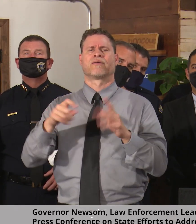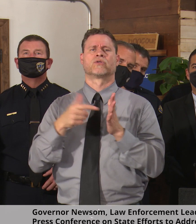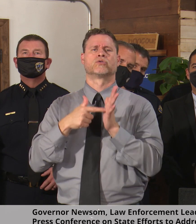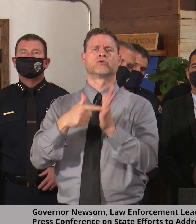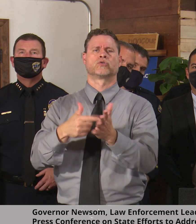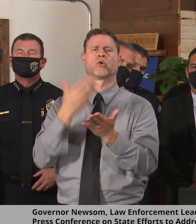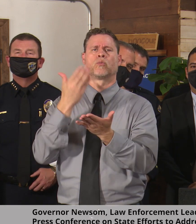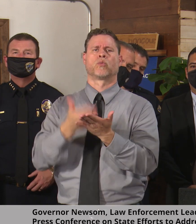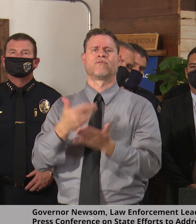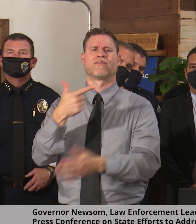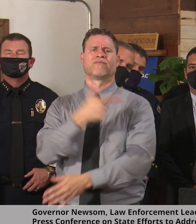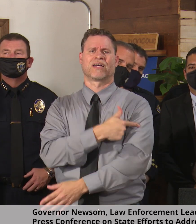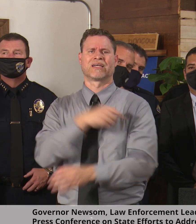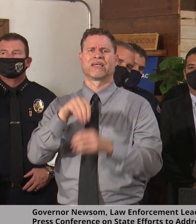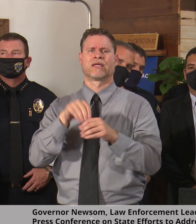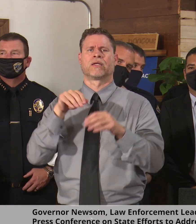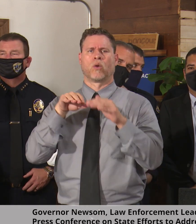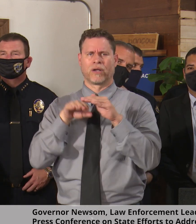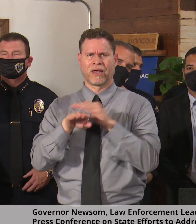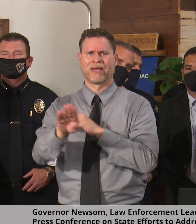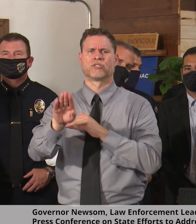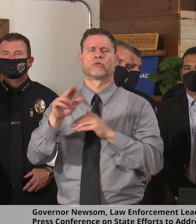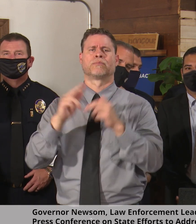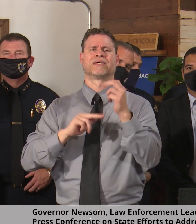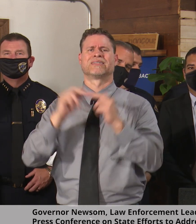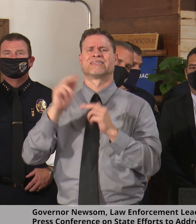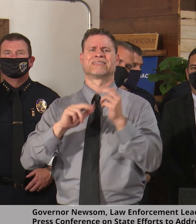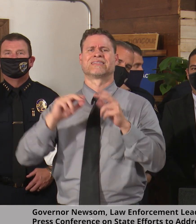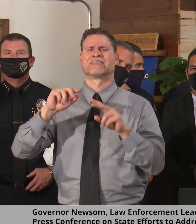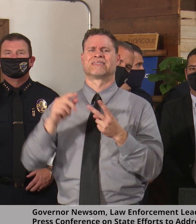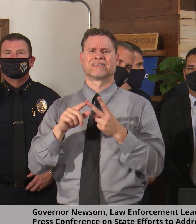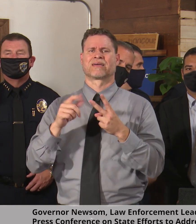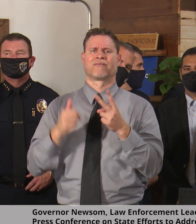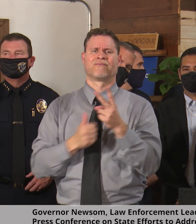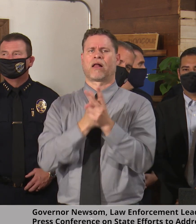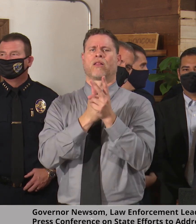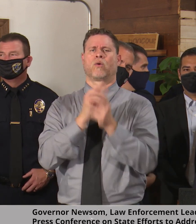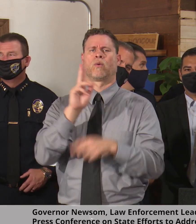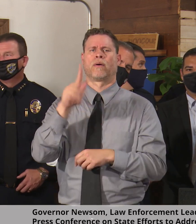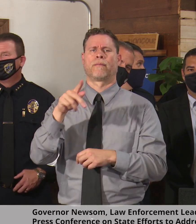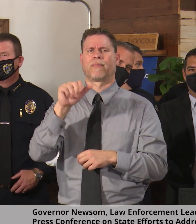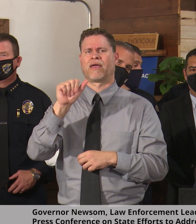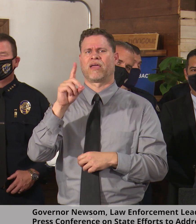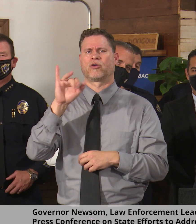vaccination in order to enter buildings? And the second follow-up Adrian Alford, our newsmakers